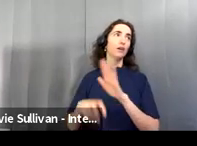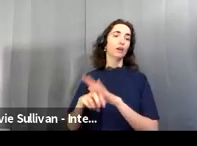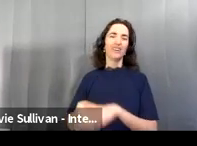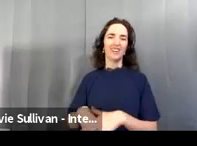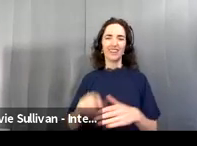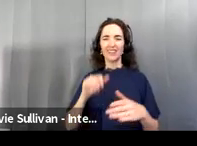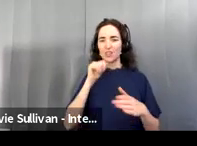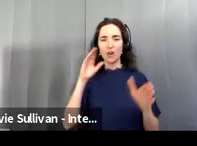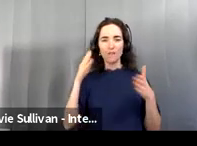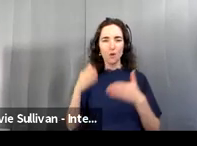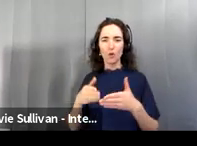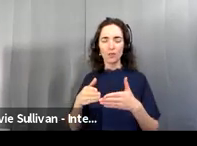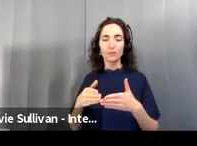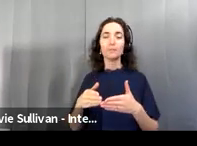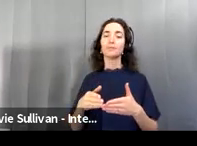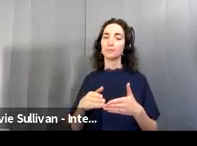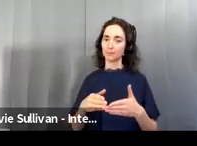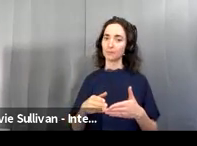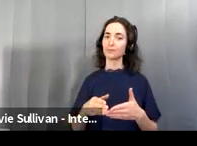and not really focused a lot on.